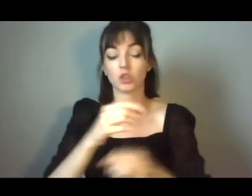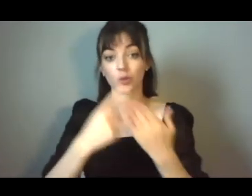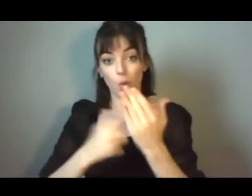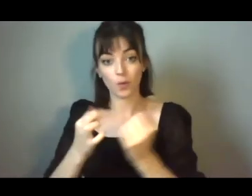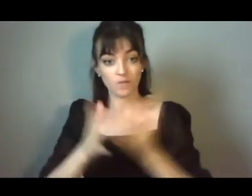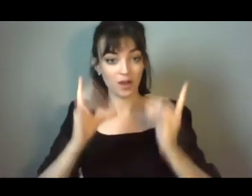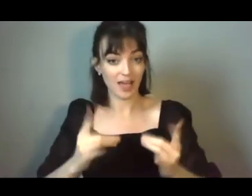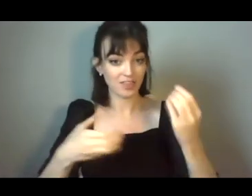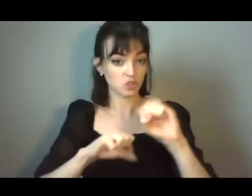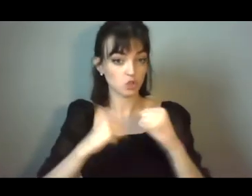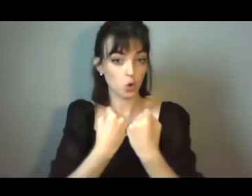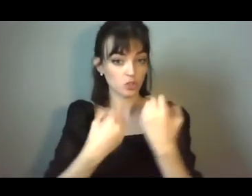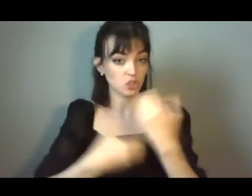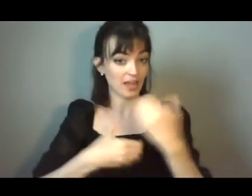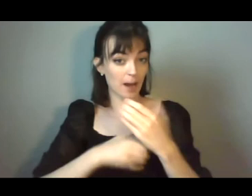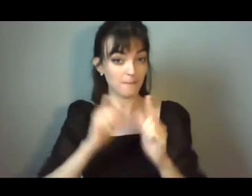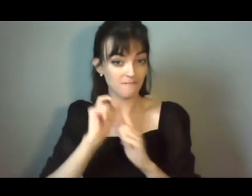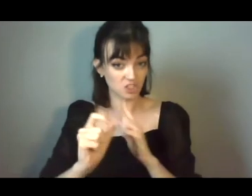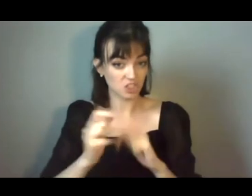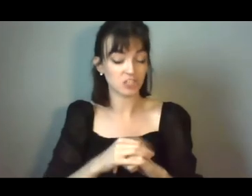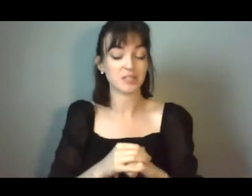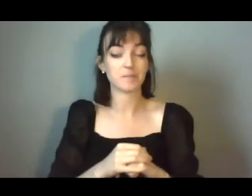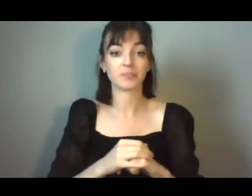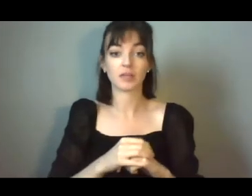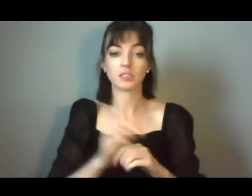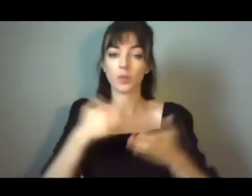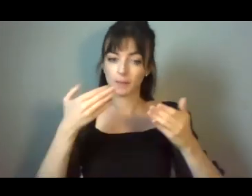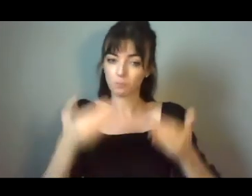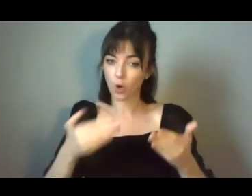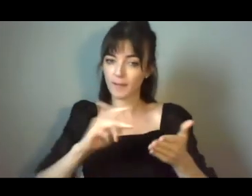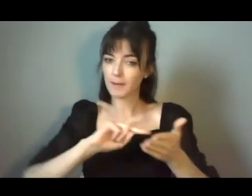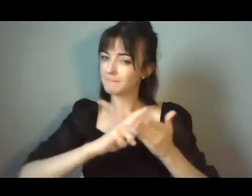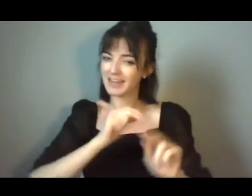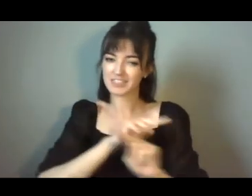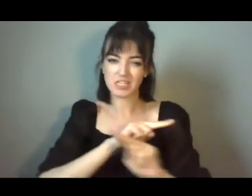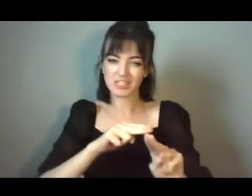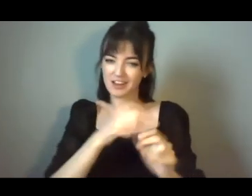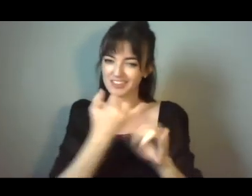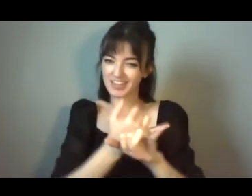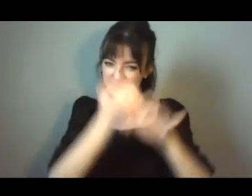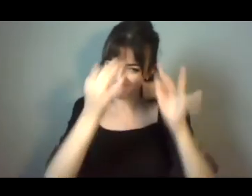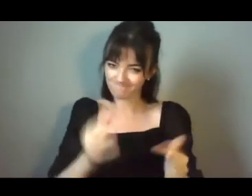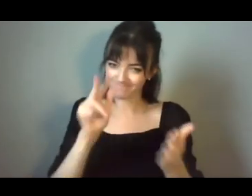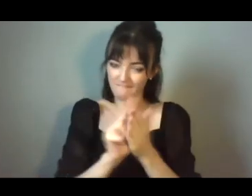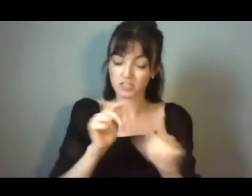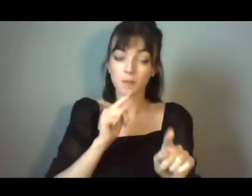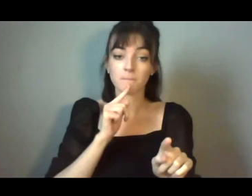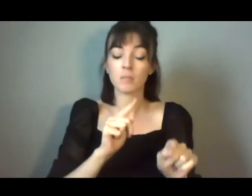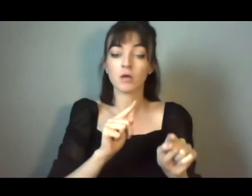And at this stage plans aren't fully finalised but to include also the codes for the professions